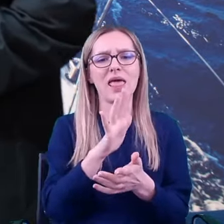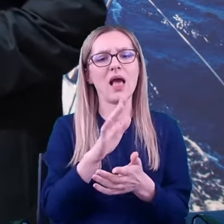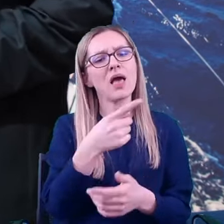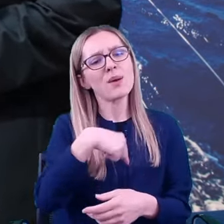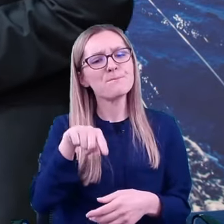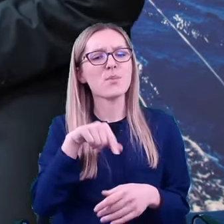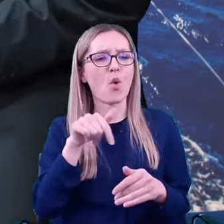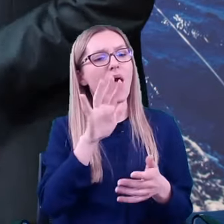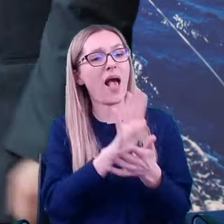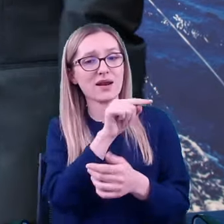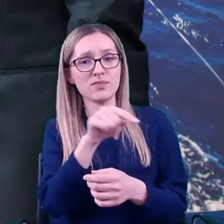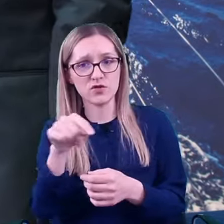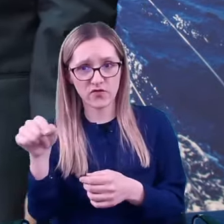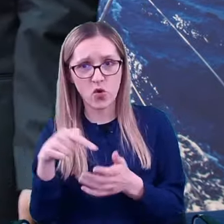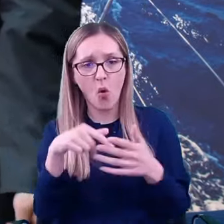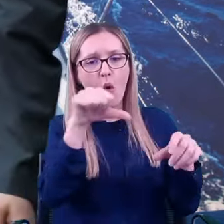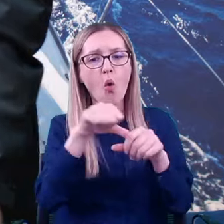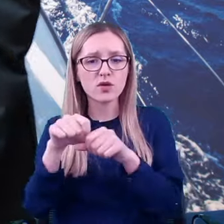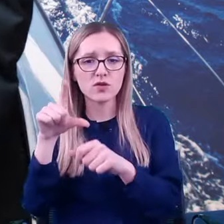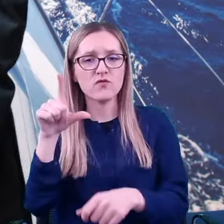is the so-called polarization curve.